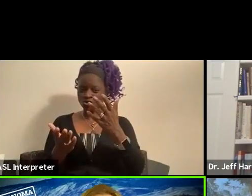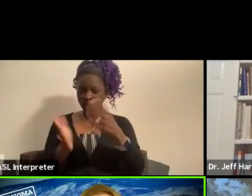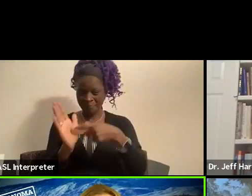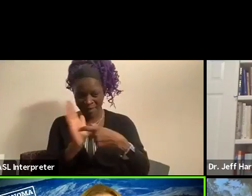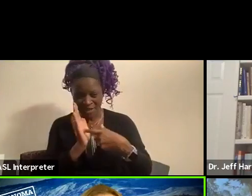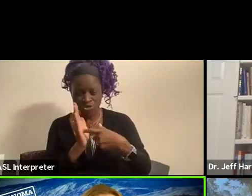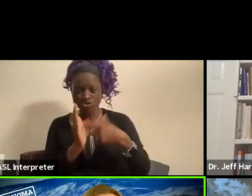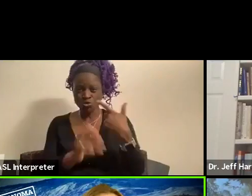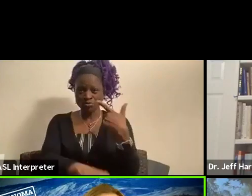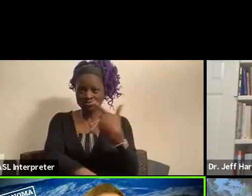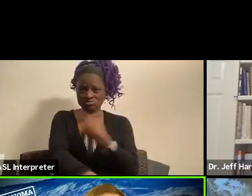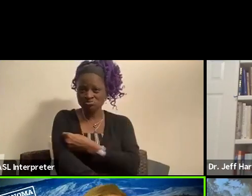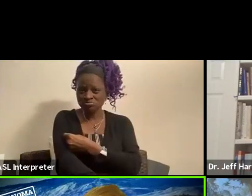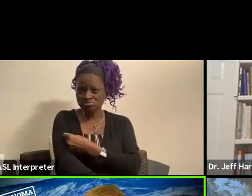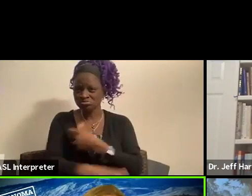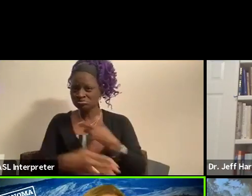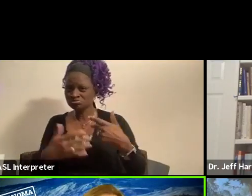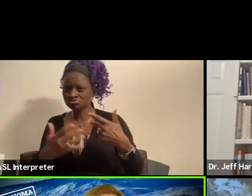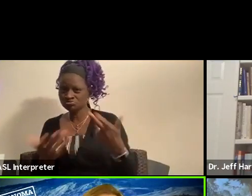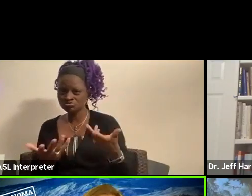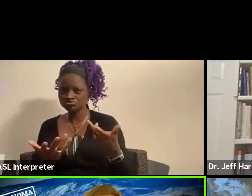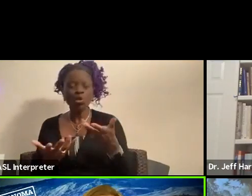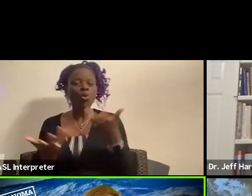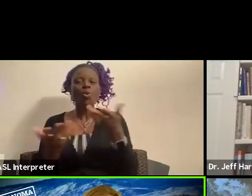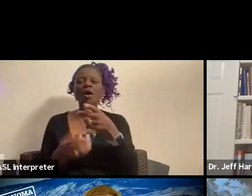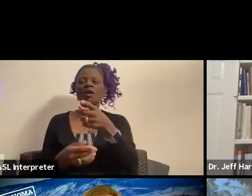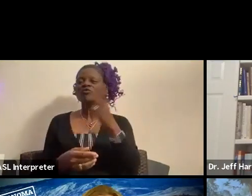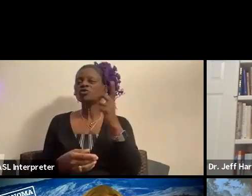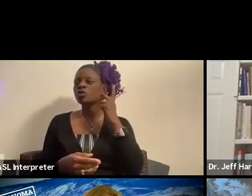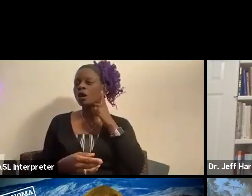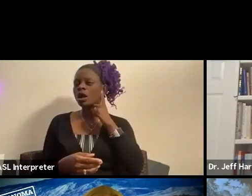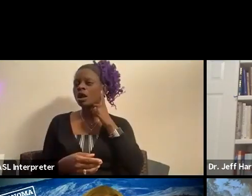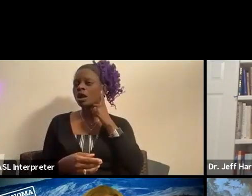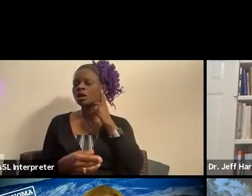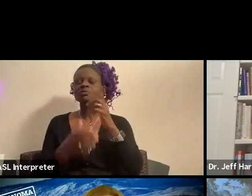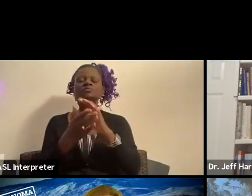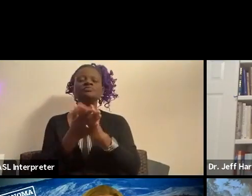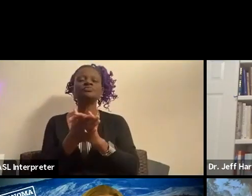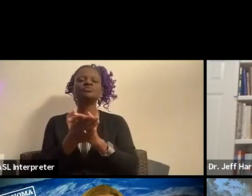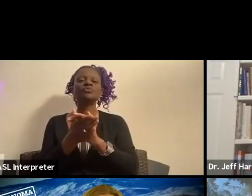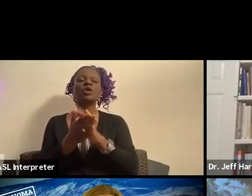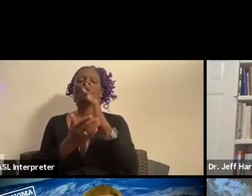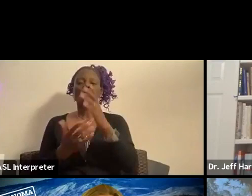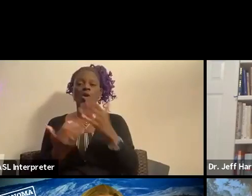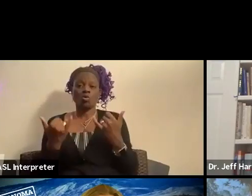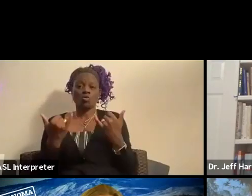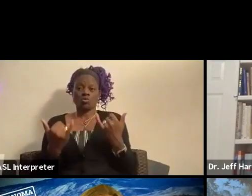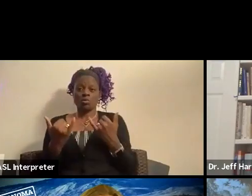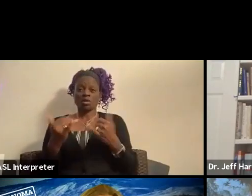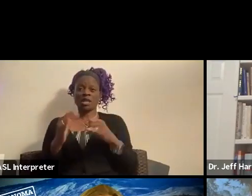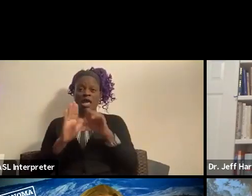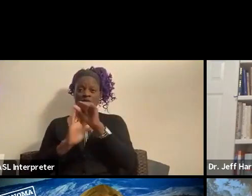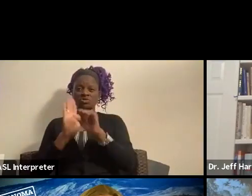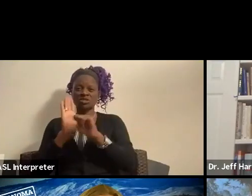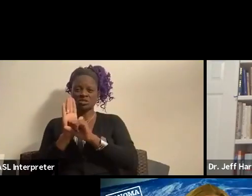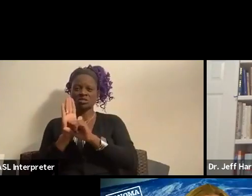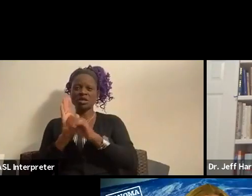What what are we what are we hearing from the state or locally? Well, currently, the state has certain mandates on educational professionals for